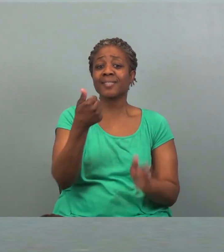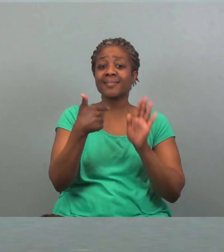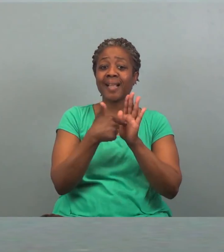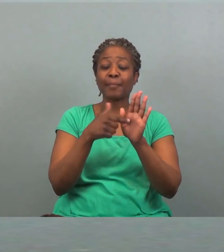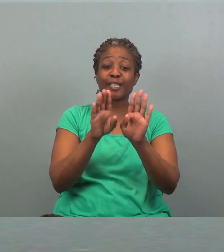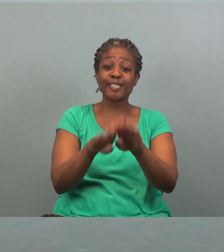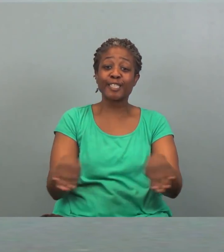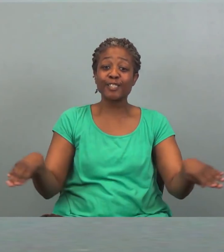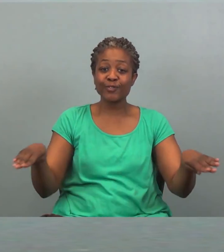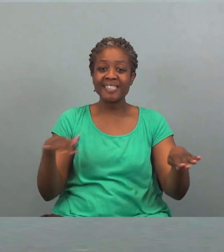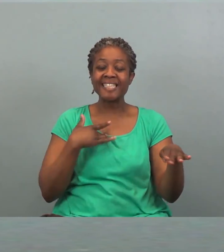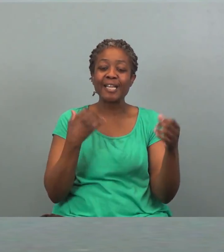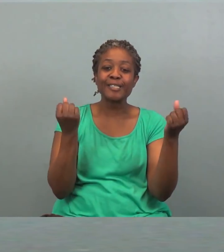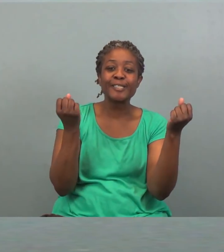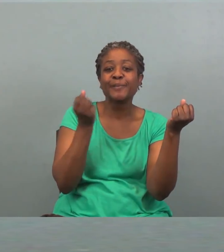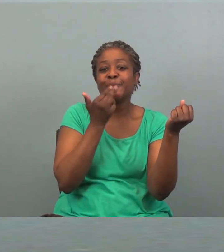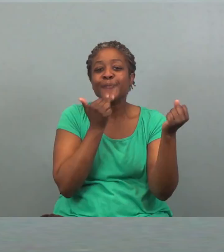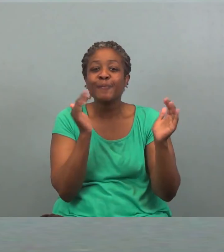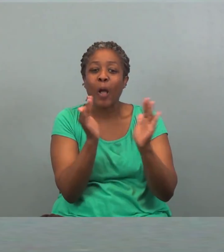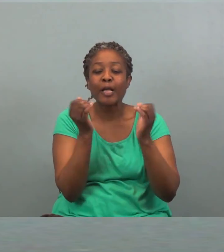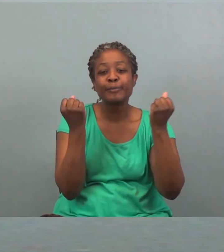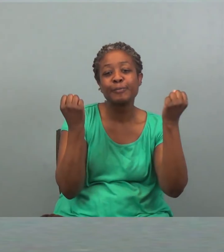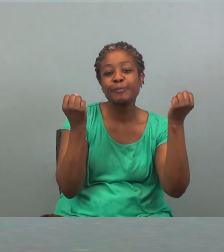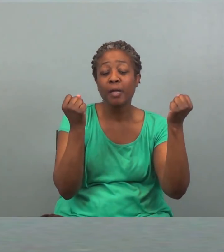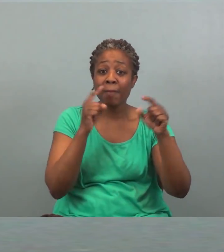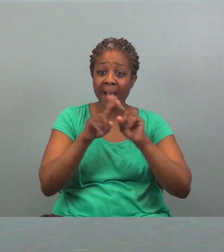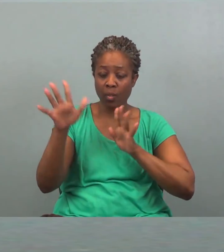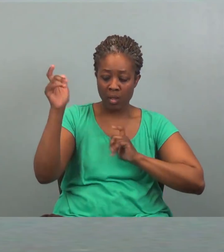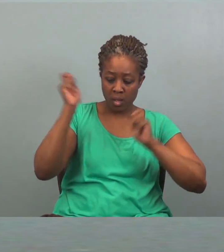Another instance is working with minors: although their signing space and production may be on a smaller-scale,